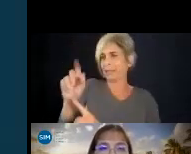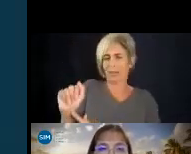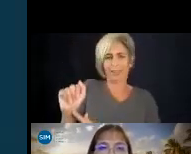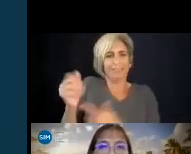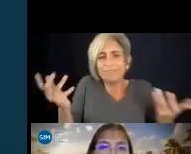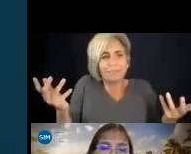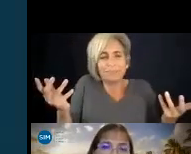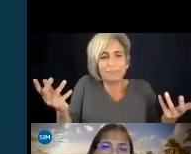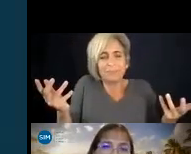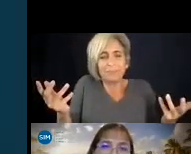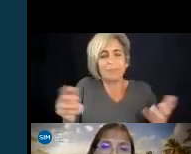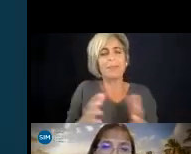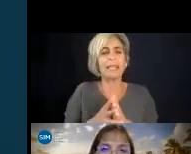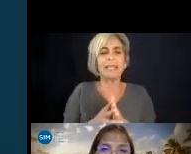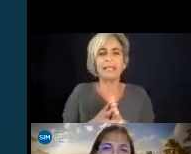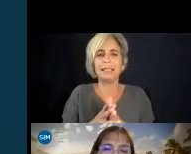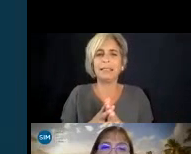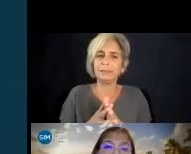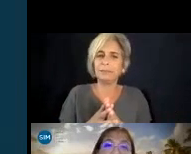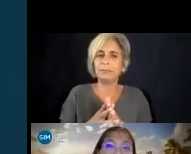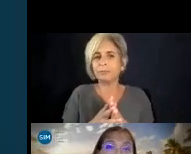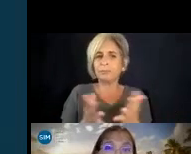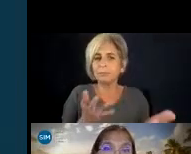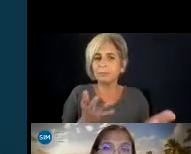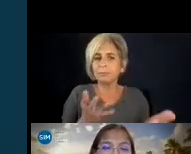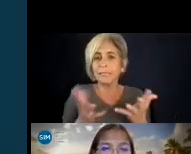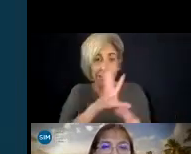It's very ... it's inclusive like every